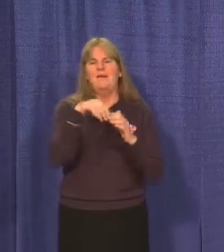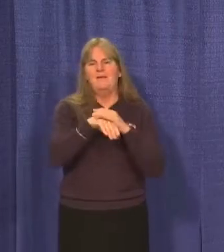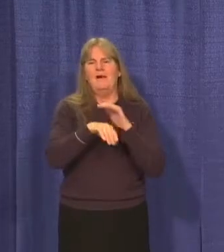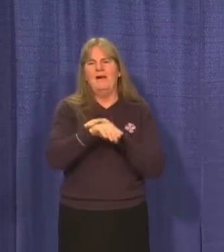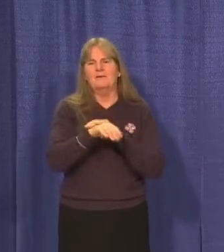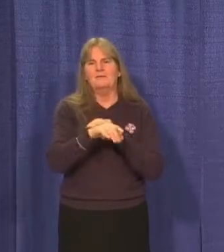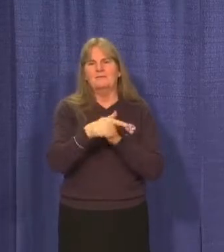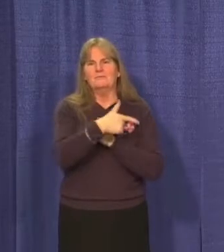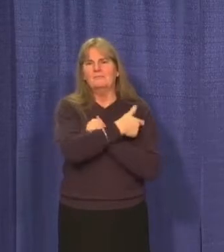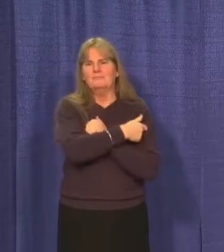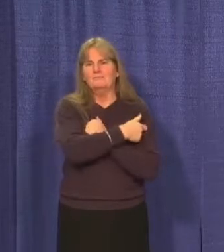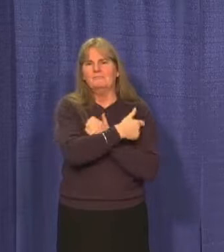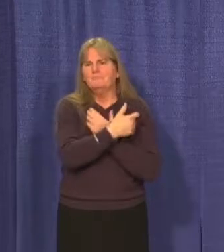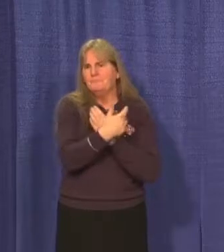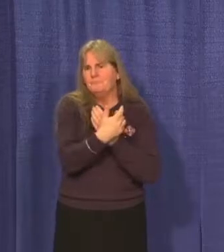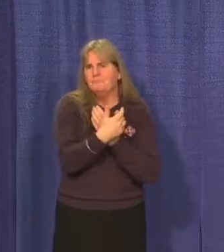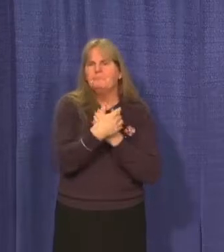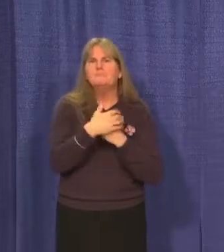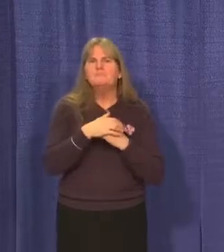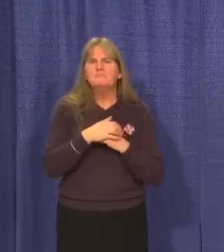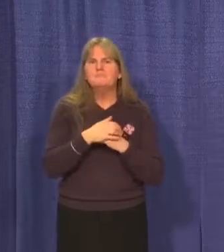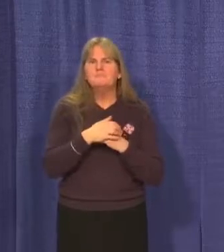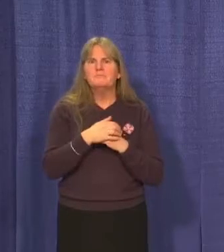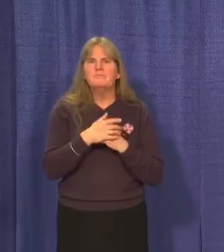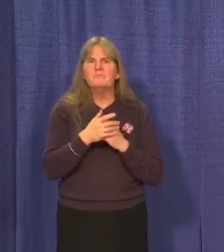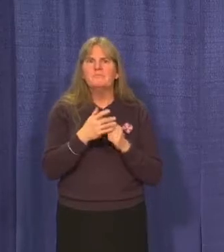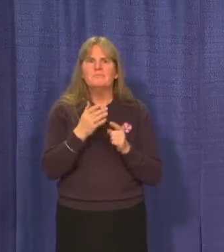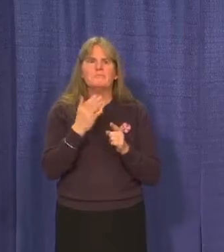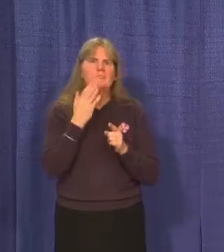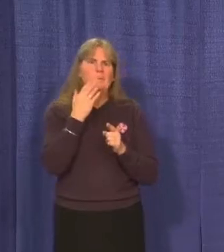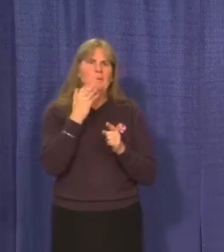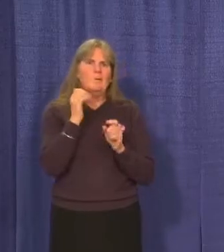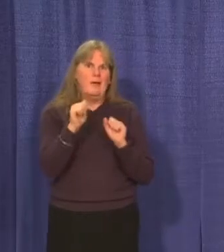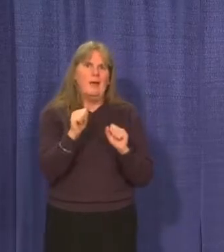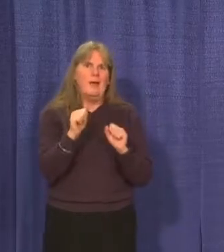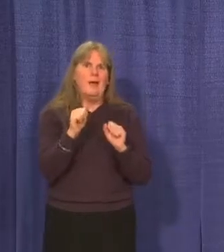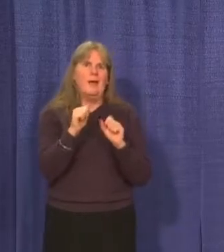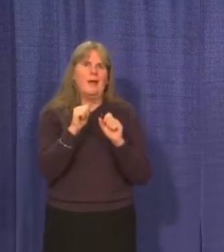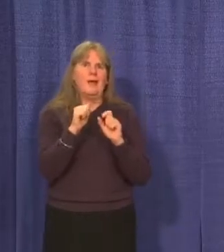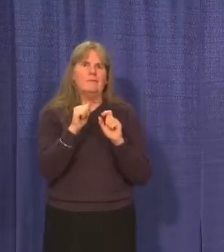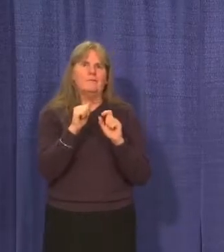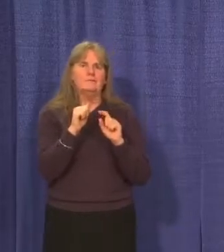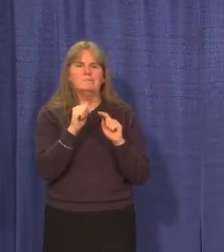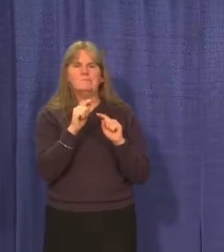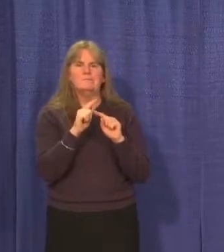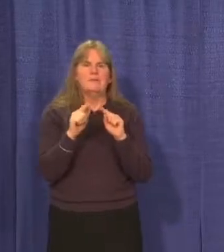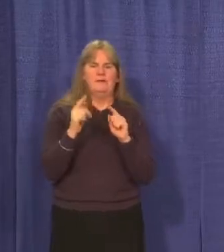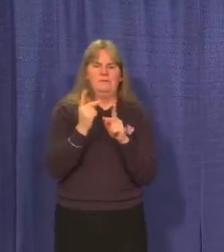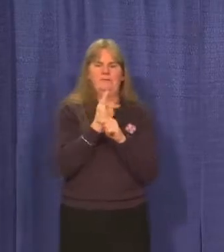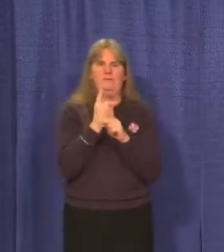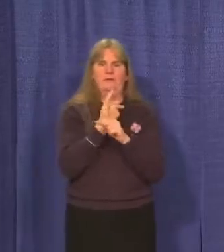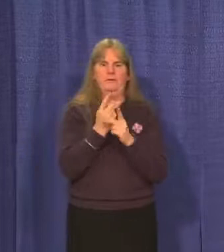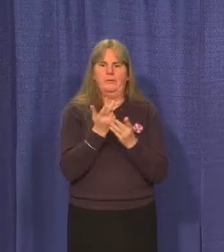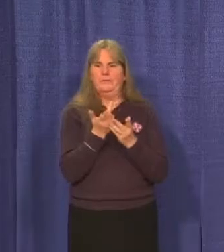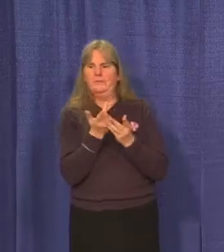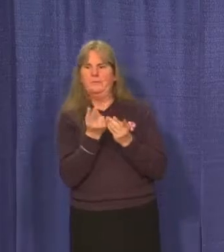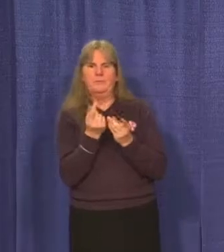people have access to vaccines as well. Of course they are in another jurisdiction so it requires a lot of very close coordination